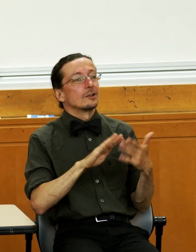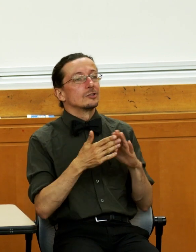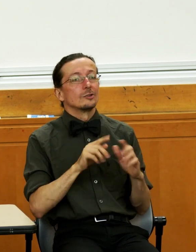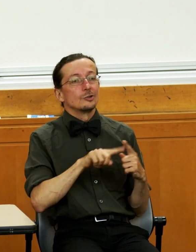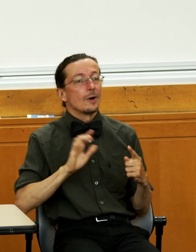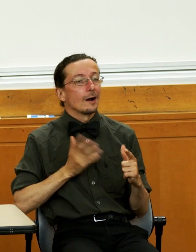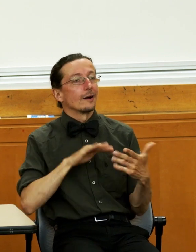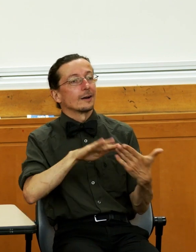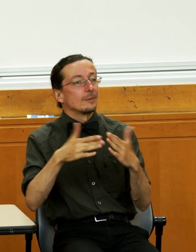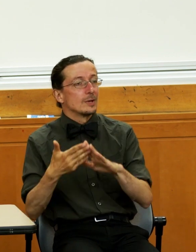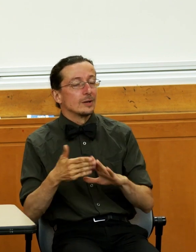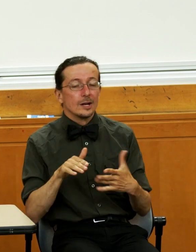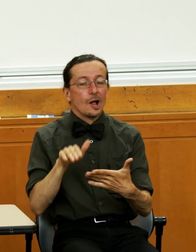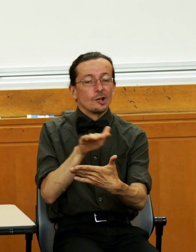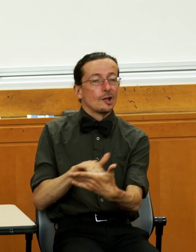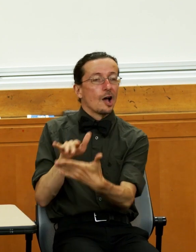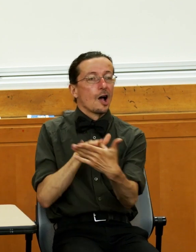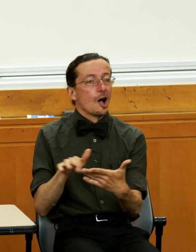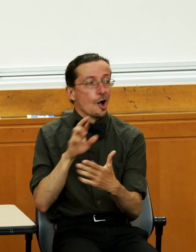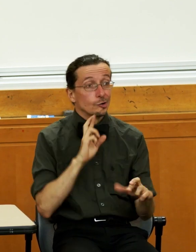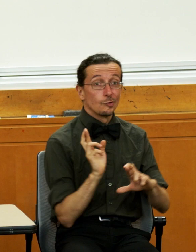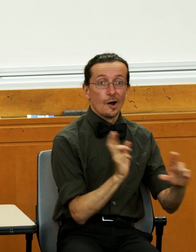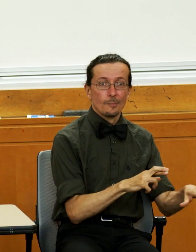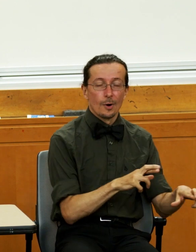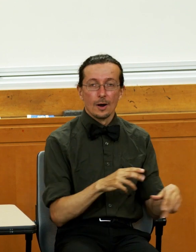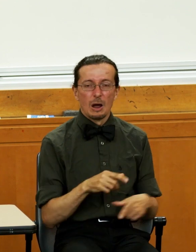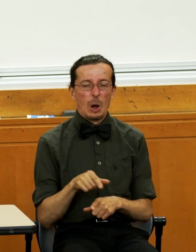they do their little reports. They're like ‘Oh stuff is bad, stuff is bad.’ And then they dip.”